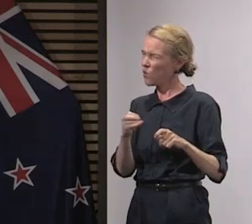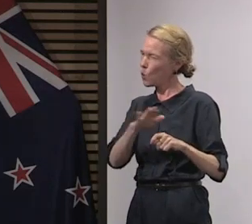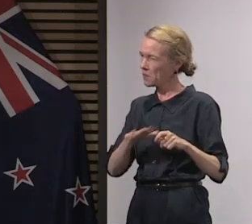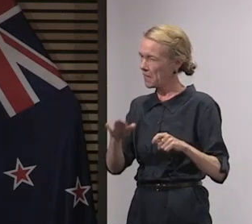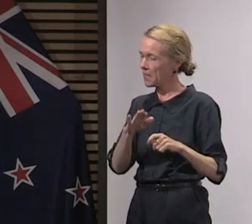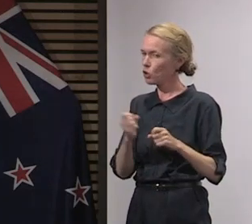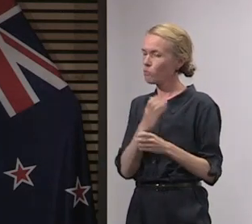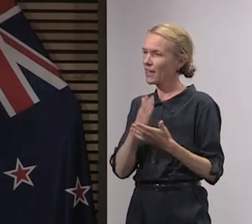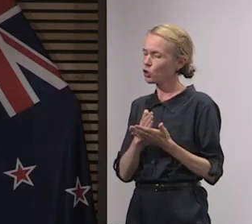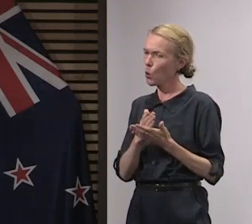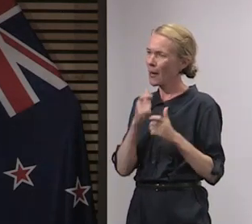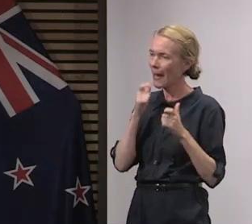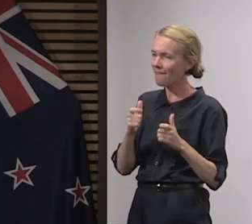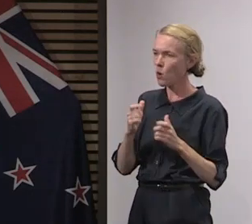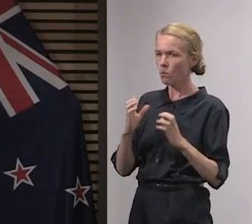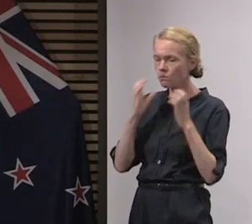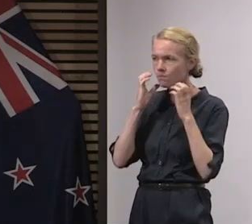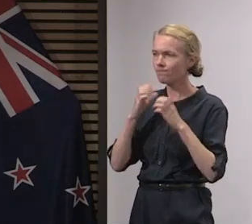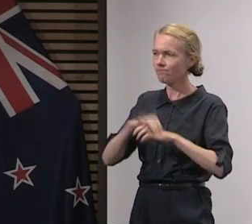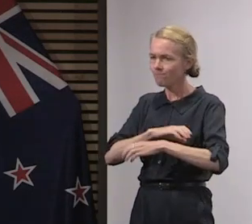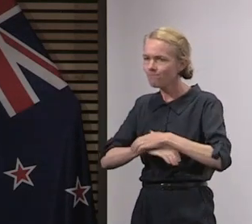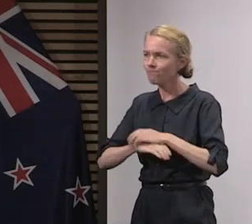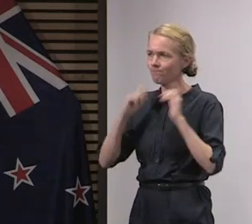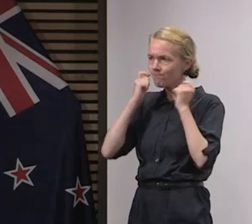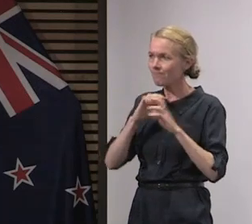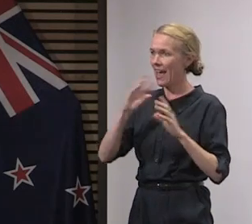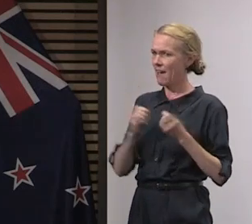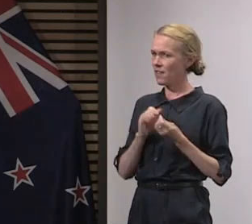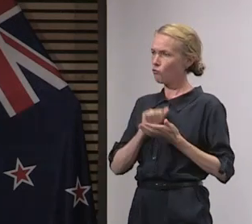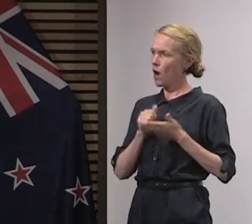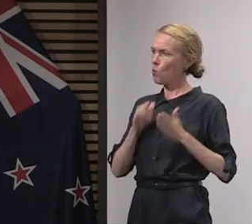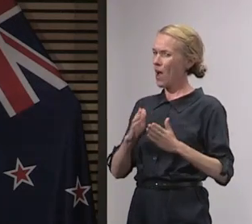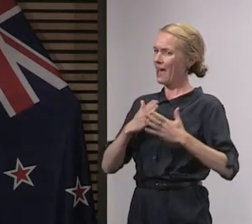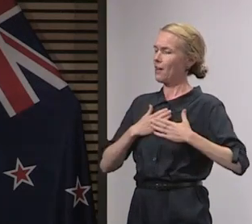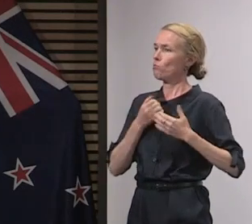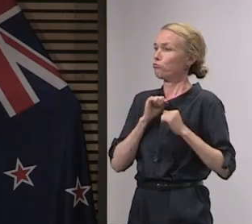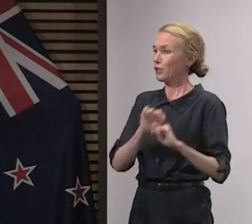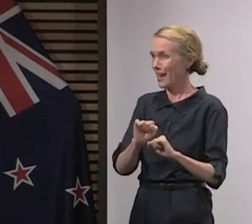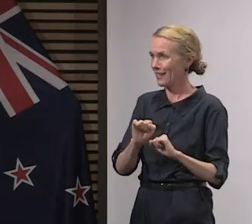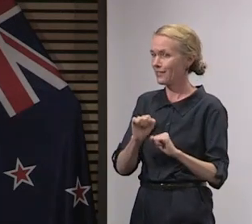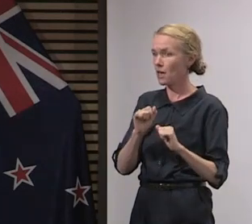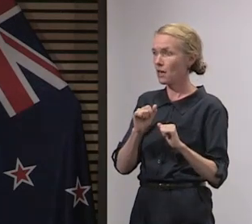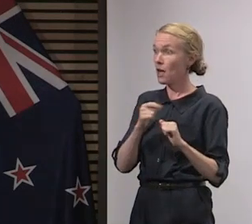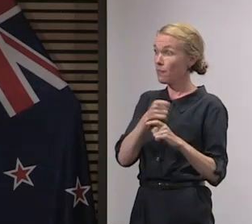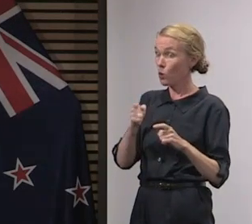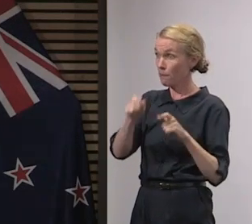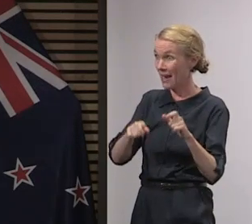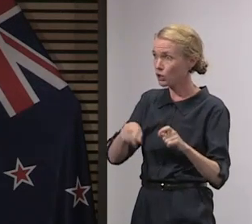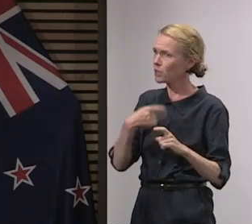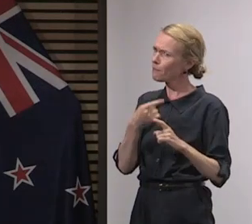the remaining around 40 residents to make sure that appropriate infection prevention control, including